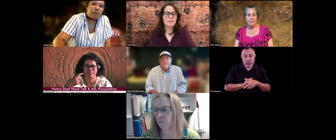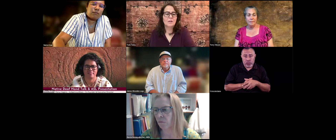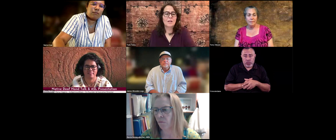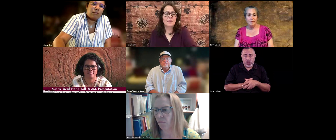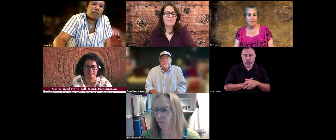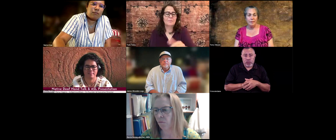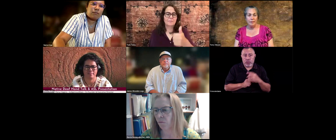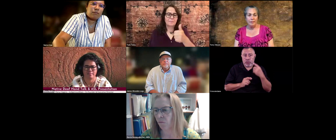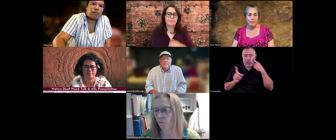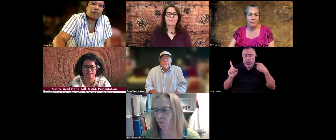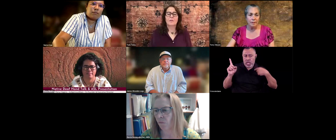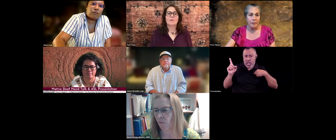Okay.